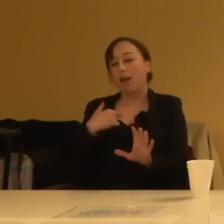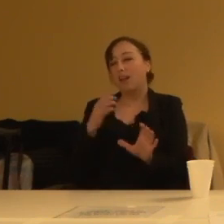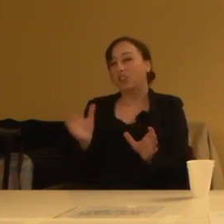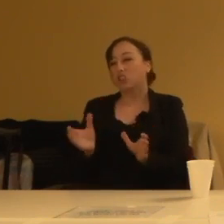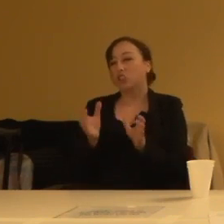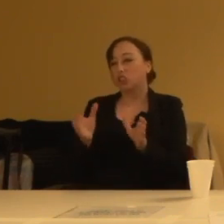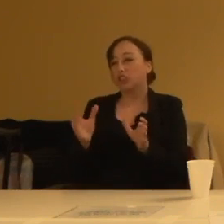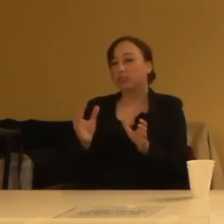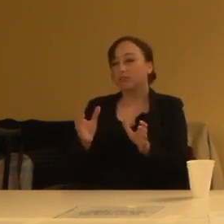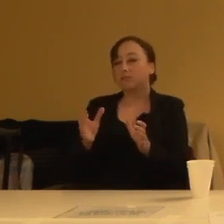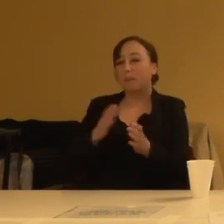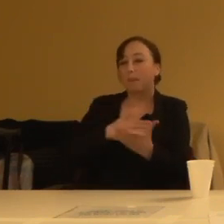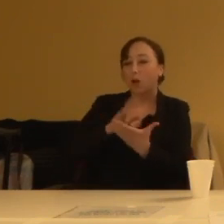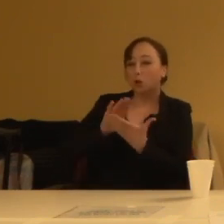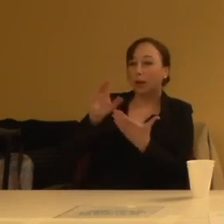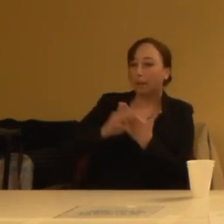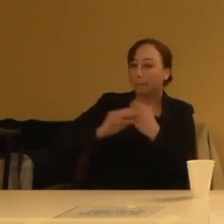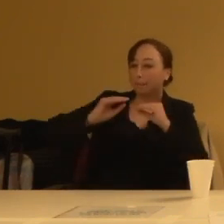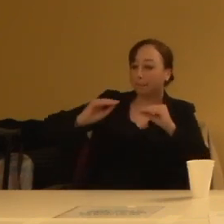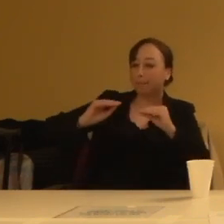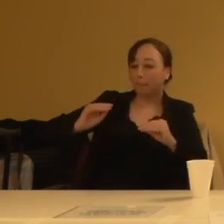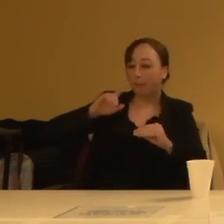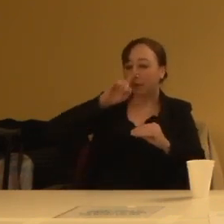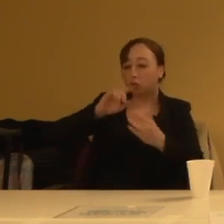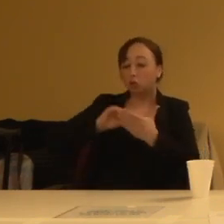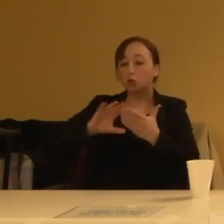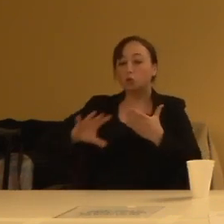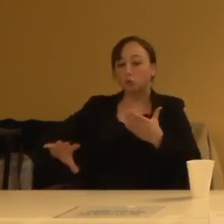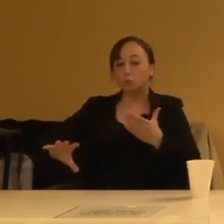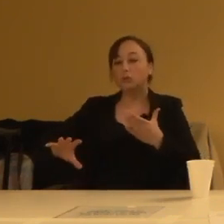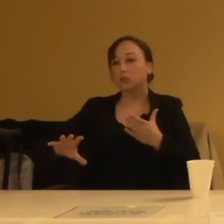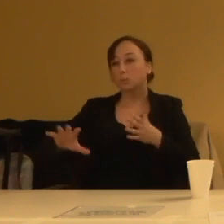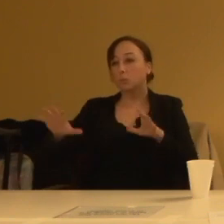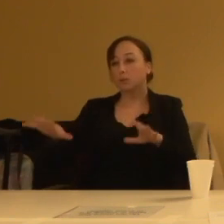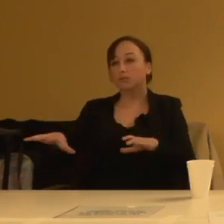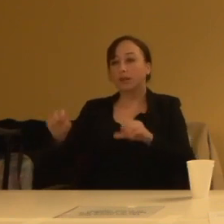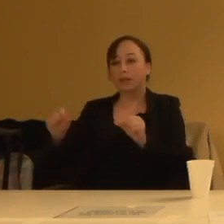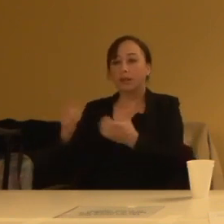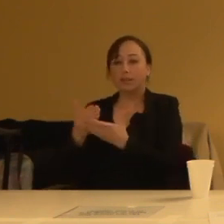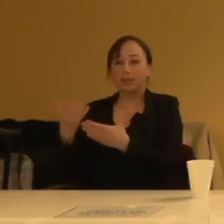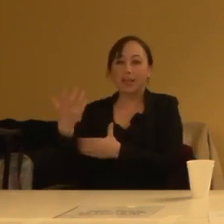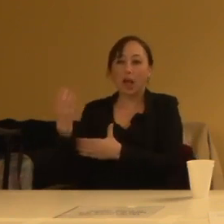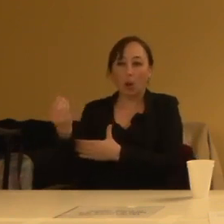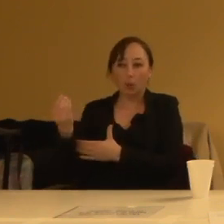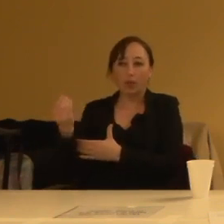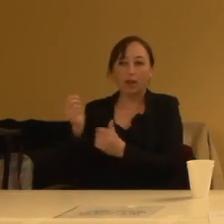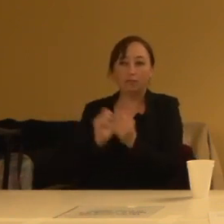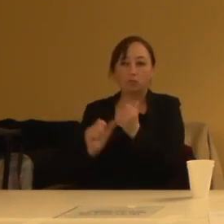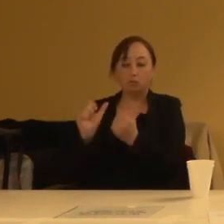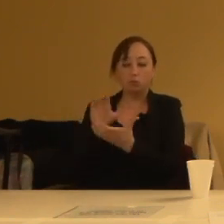to make sure that students were taking things outside of the theater school, like outside of my school.